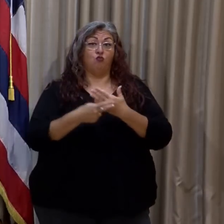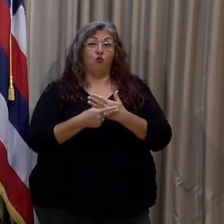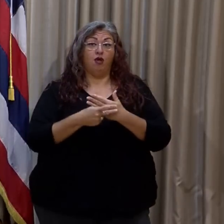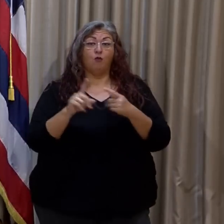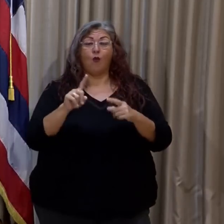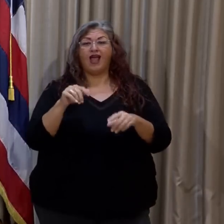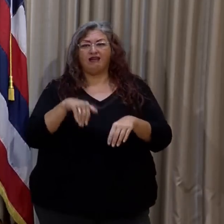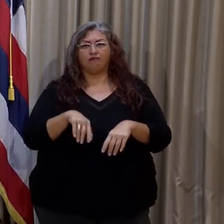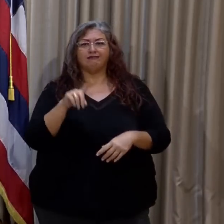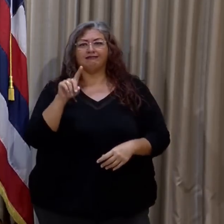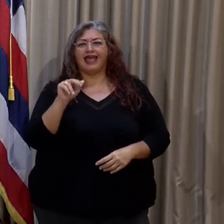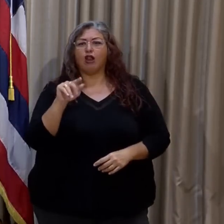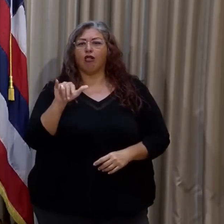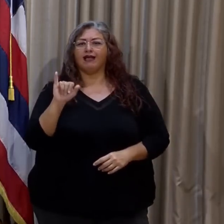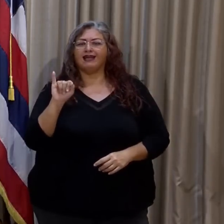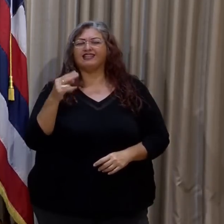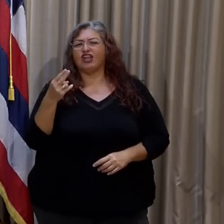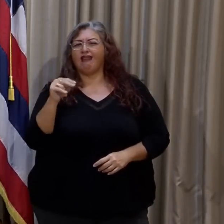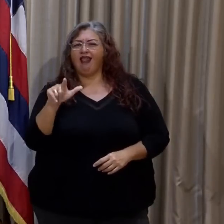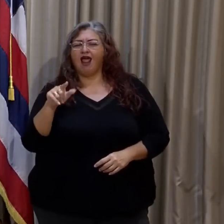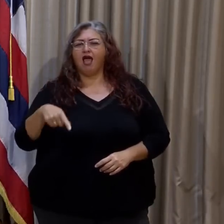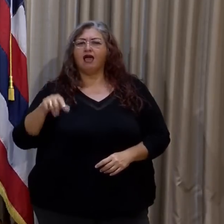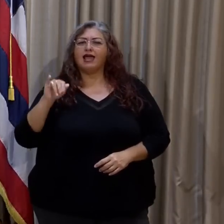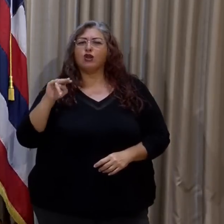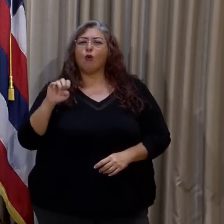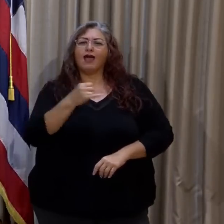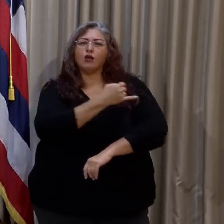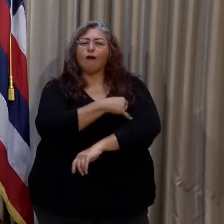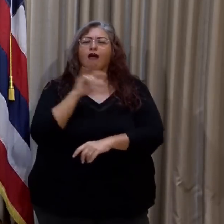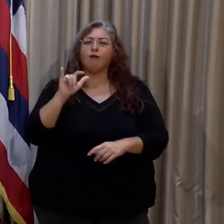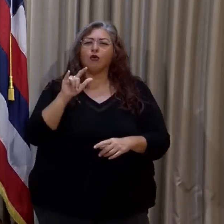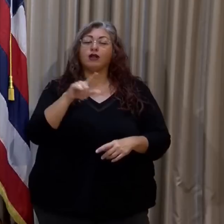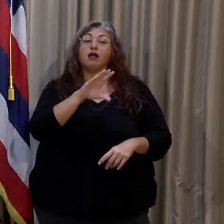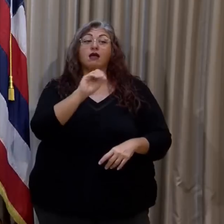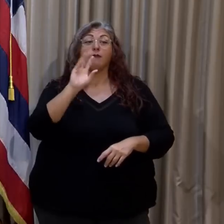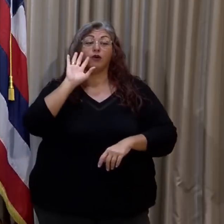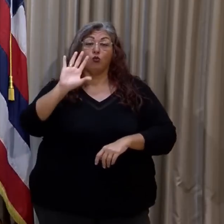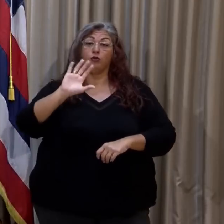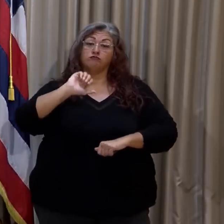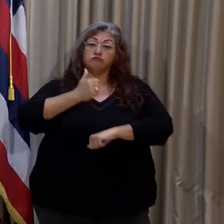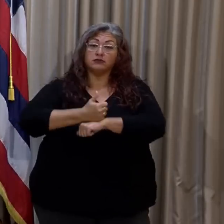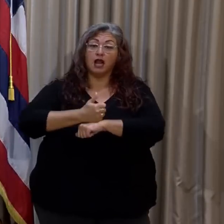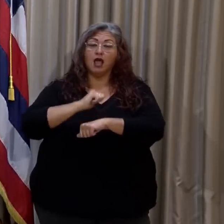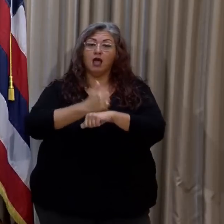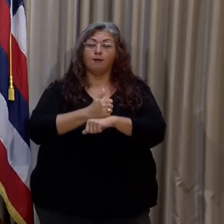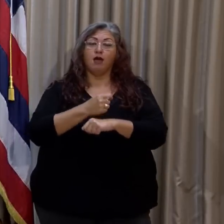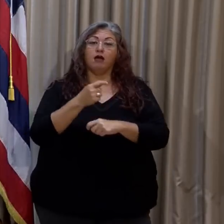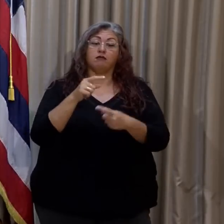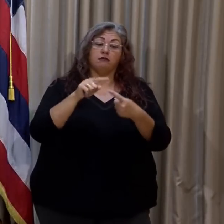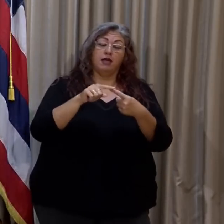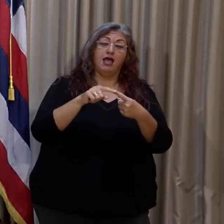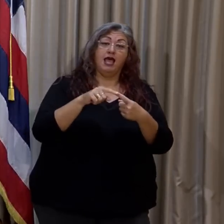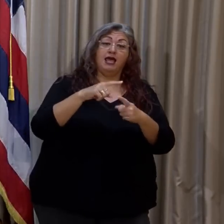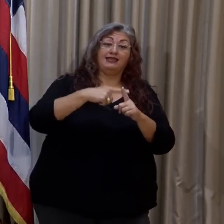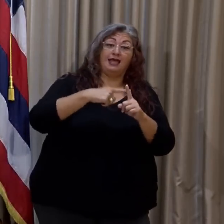AIRPORTS AND IT -- FIVE OF THE SEVEN COMPANIES RESPONDED, AND WILL PARTICIPATE. THE PILOT PROGRAM WILL BE AT THE DANIEL KEAAU NOT INTERNATIONAL